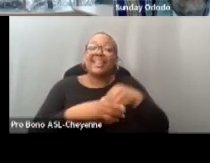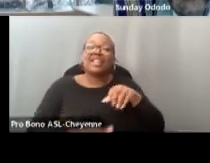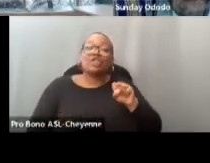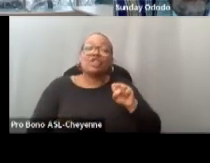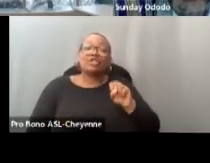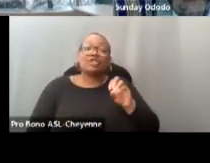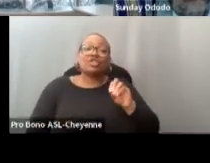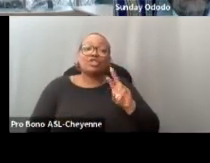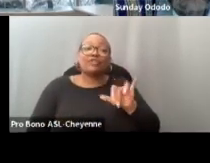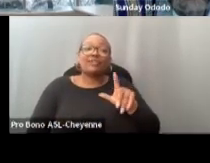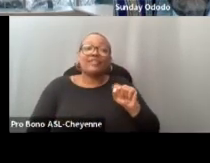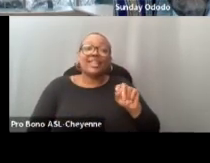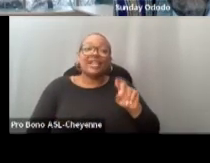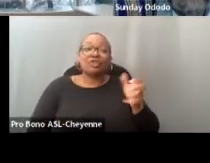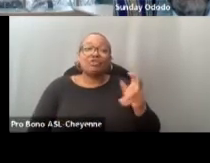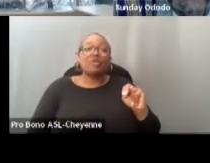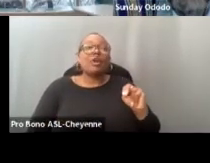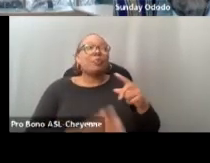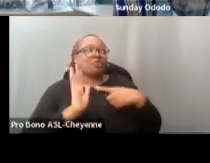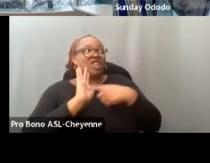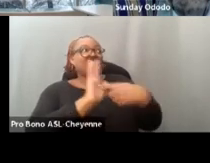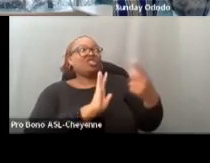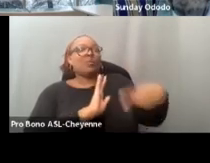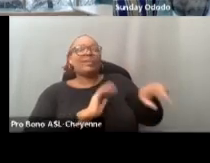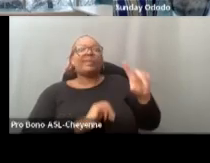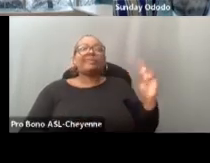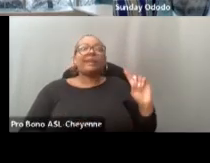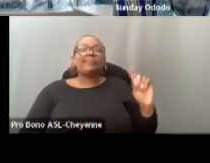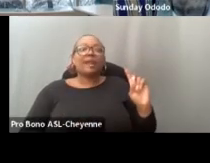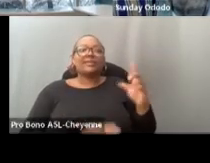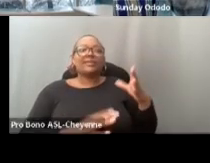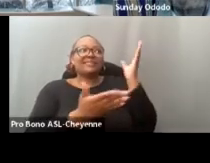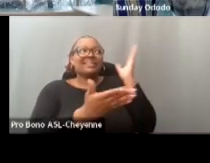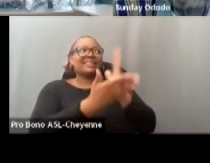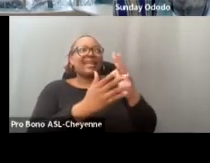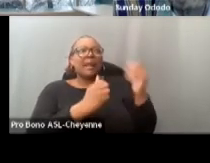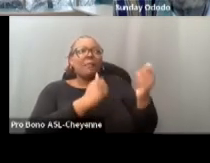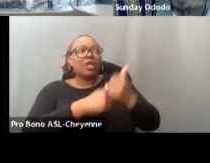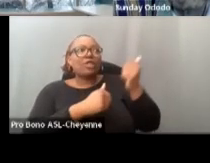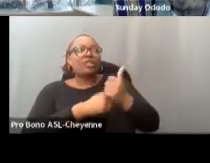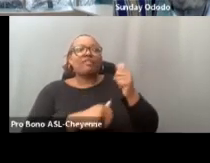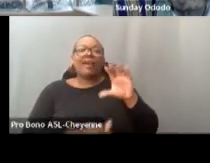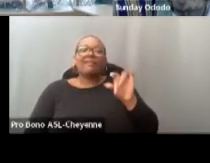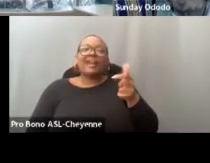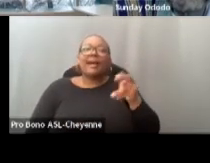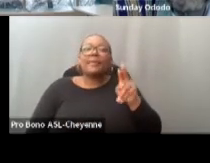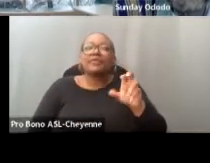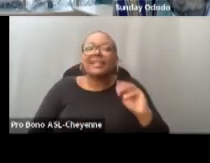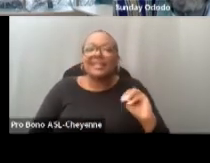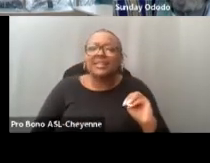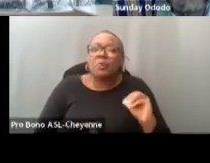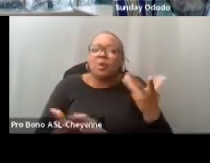and to stop the threat of communism, which as you know, we did in different ways, in different parts of the world.